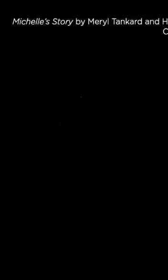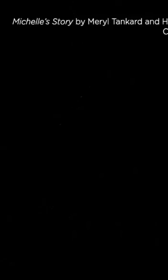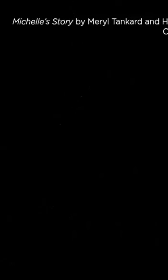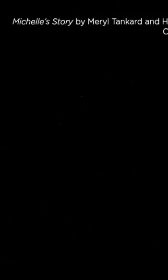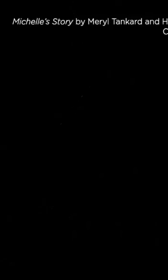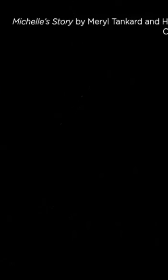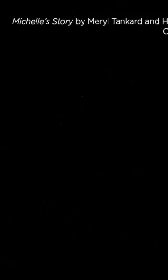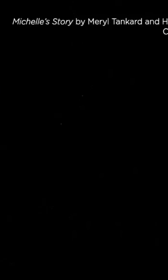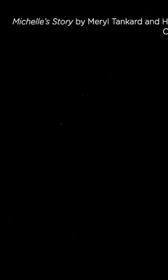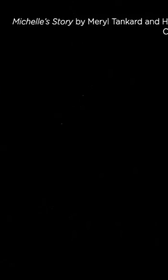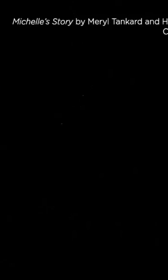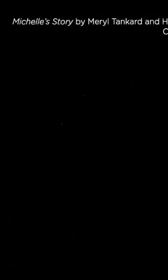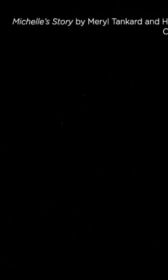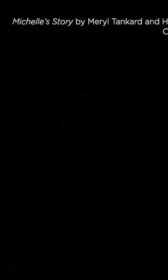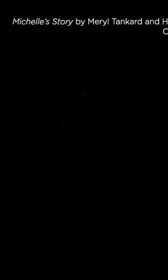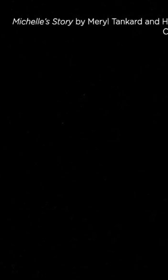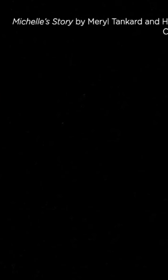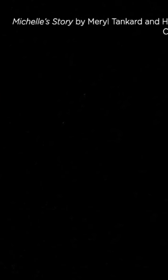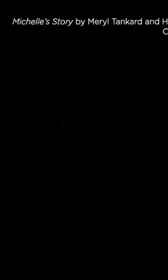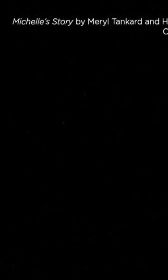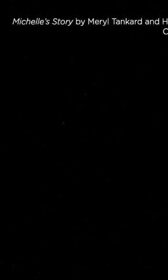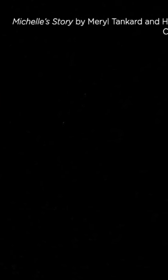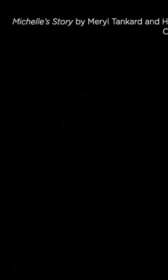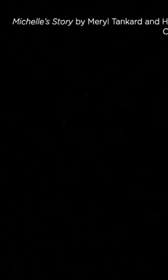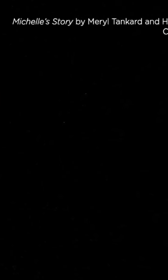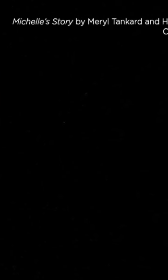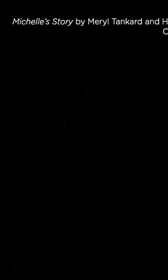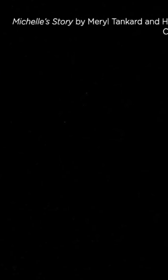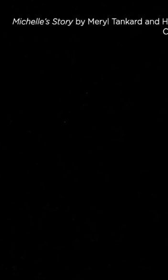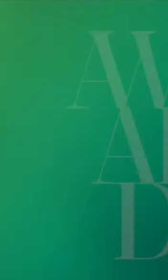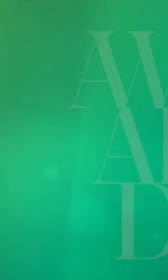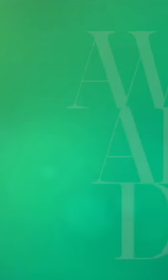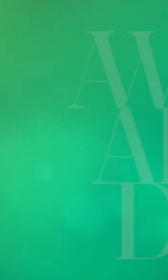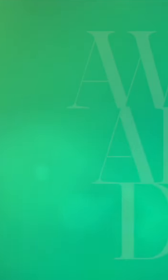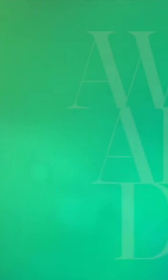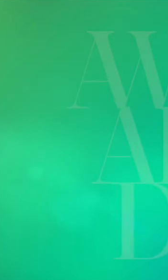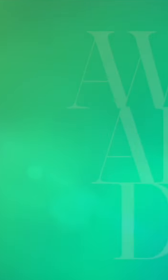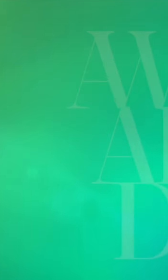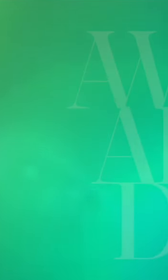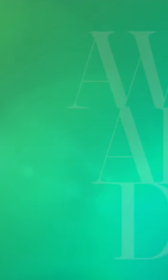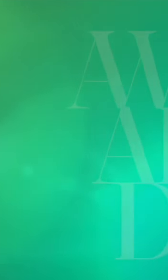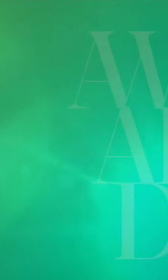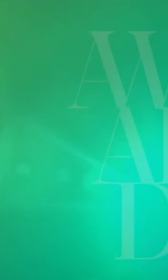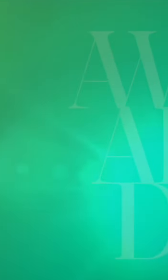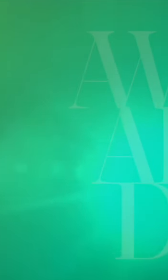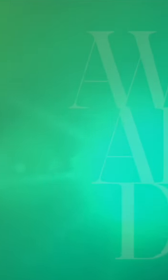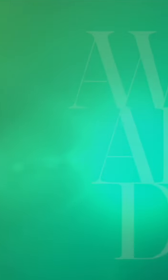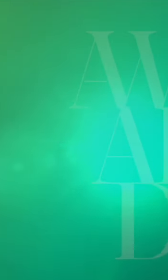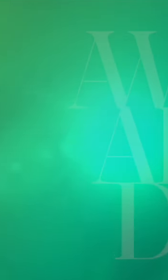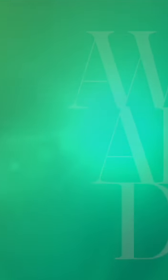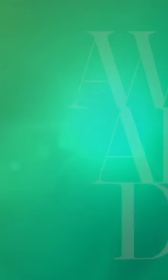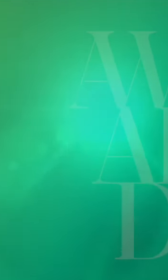She uses her lived experience of disability to inform all her artwork with humour, warmth, and searing honesty.